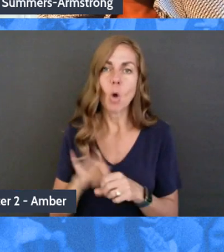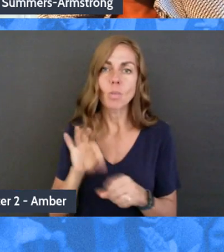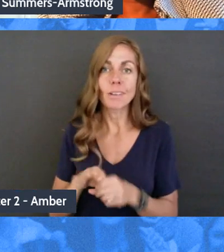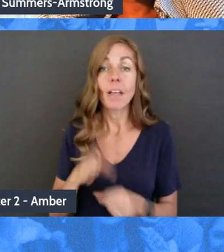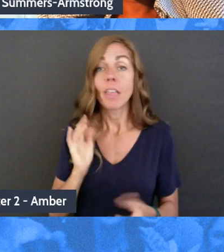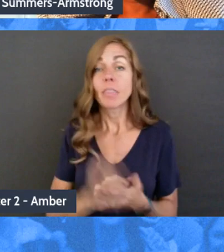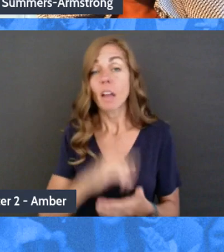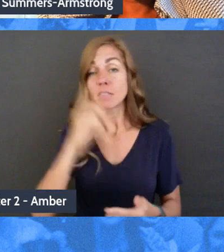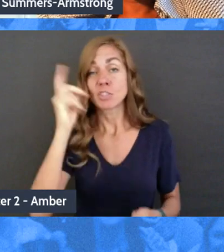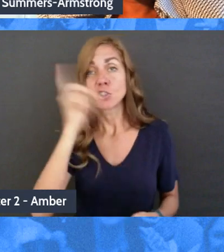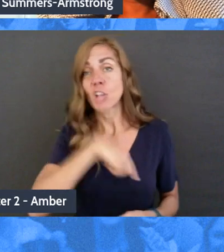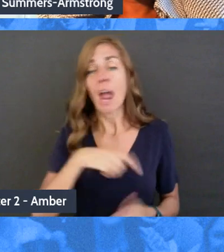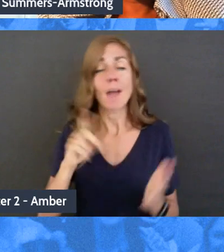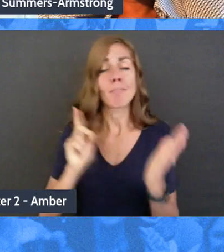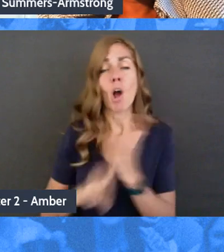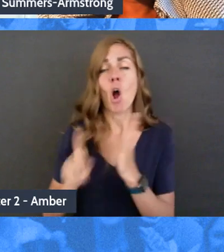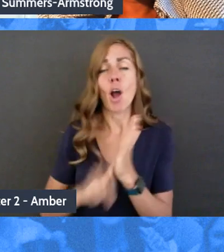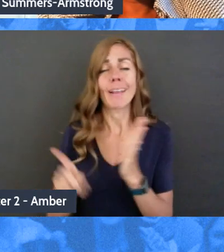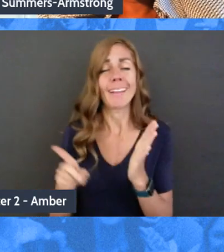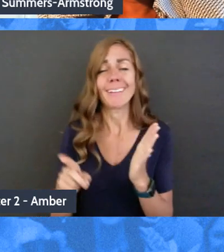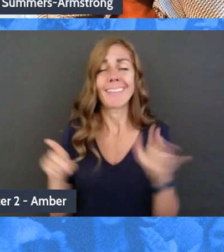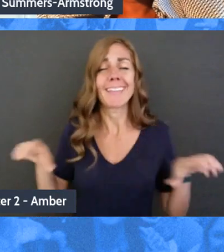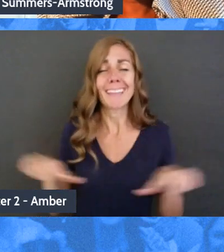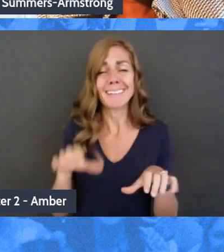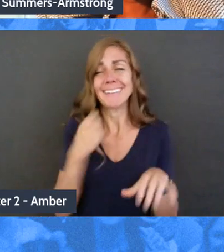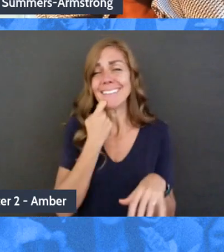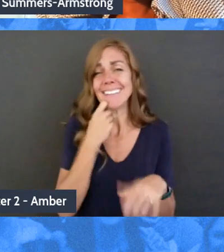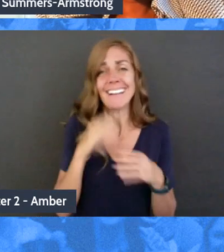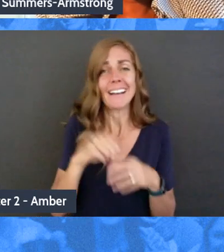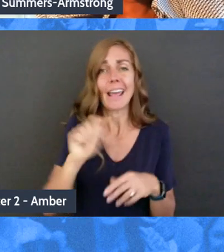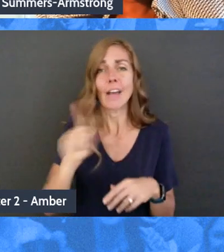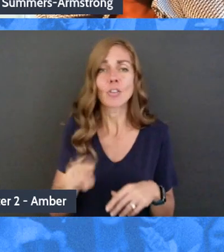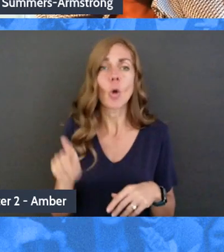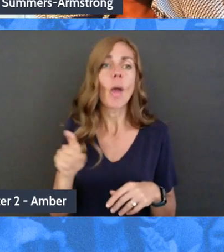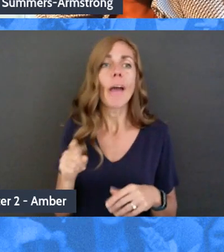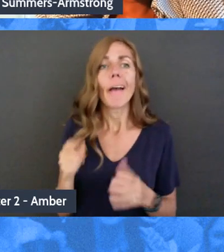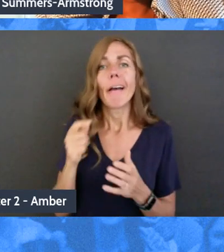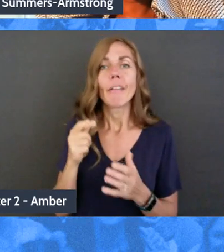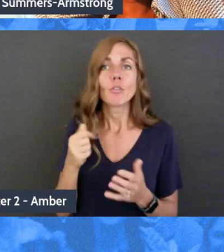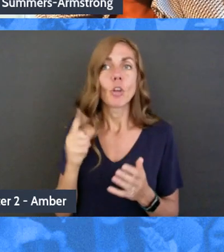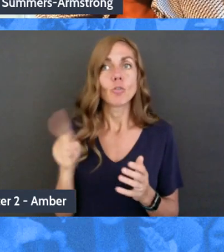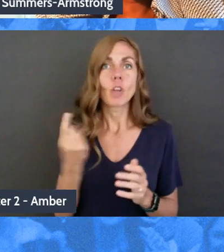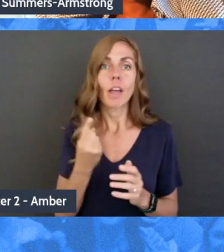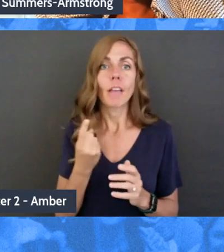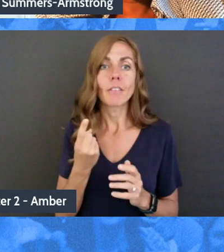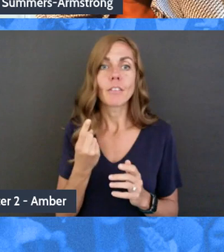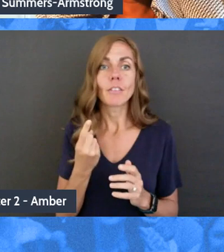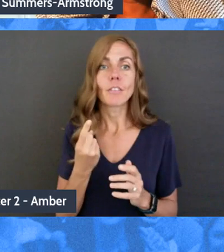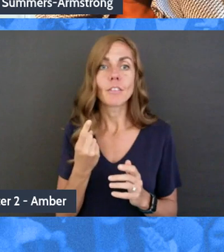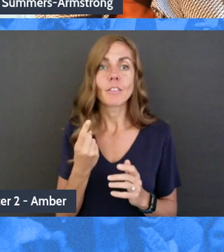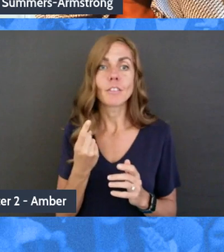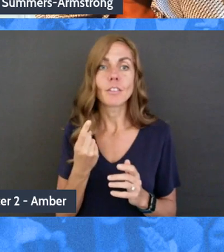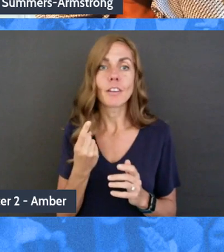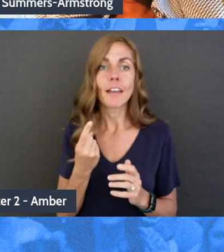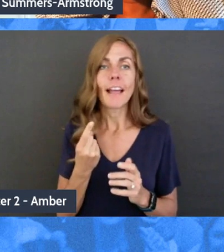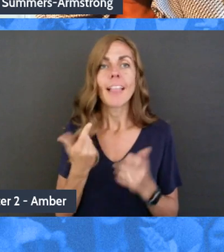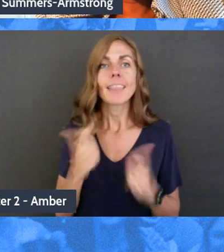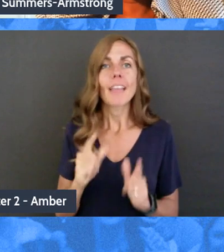just simply serve to help them excuse the yet to come attacks on our voting rights.